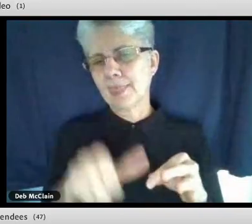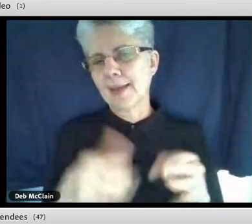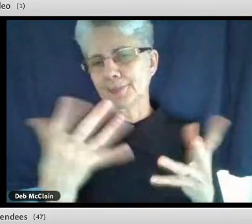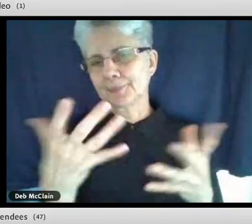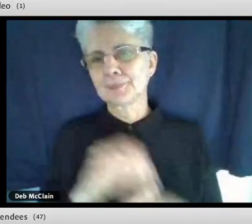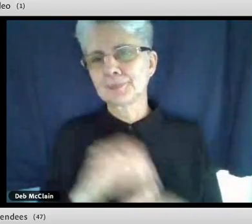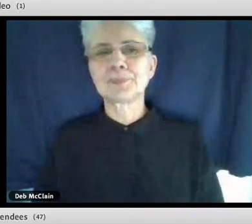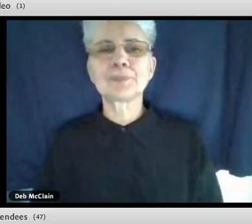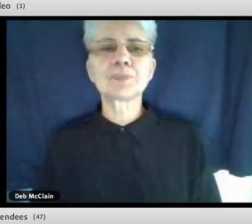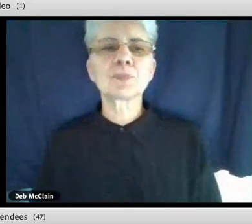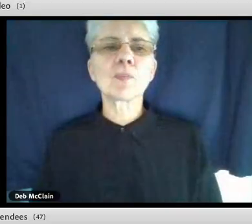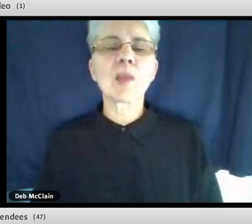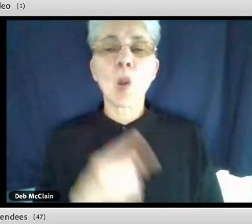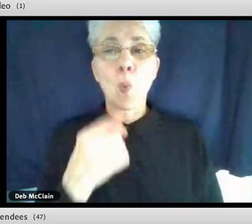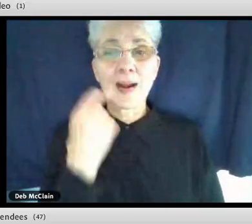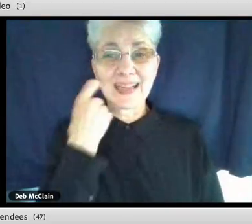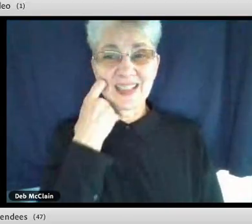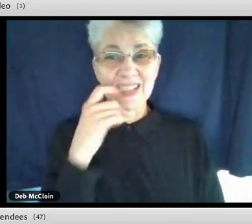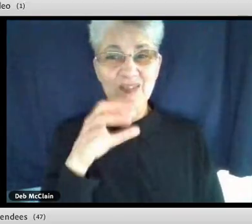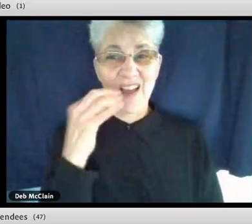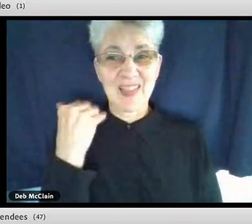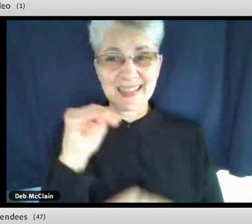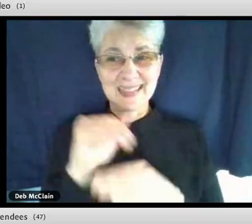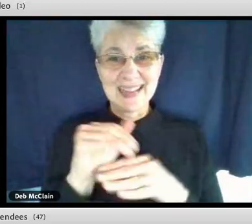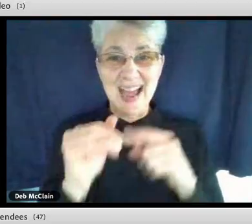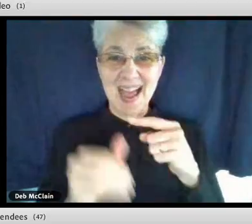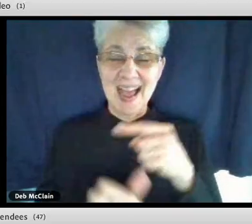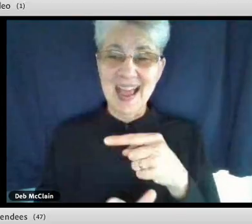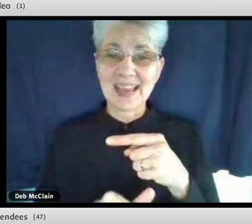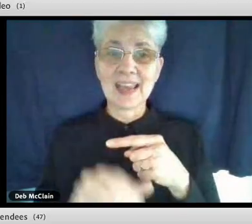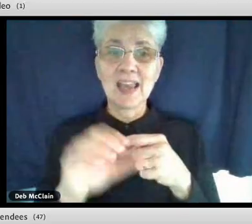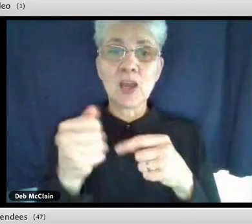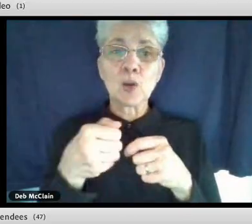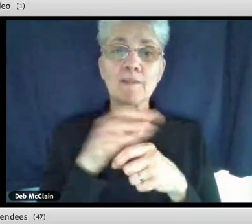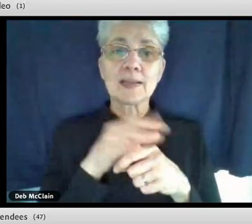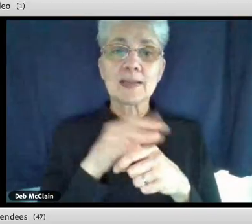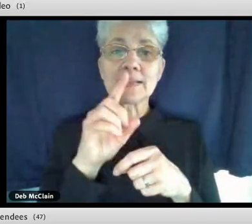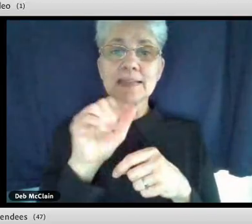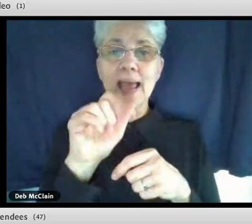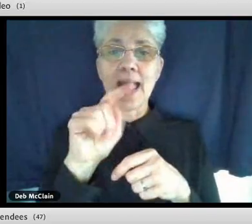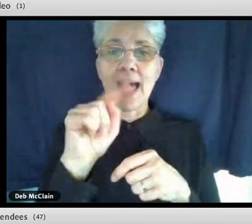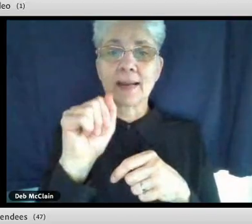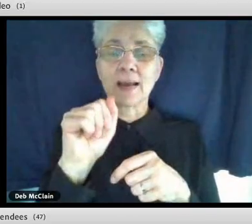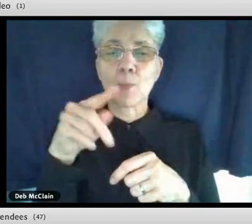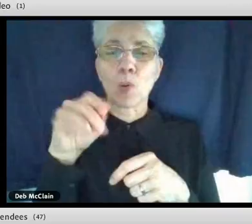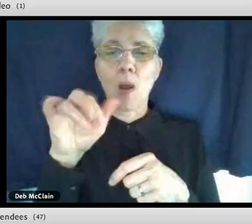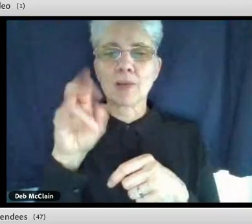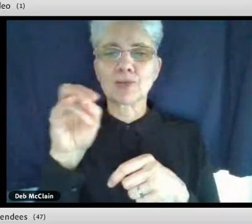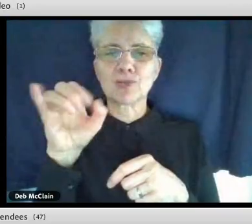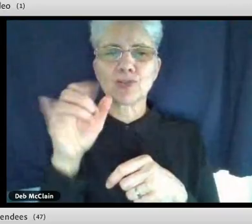This is the one I just found last night. This is the COVID-19 Data Project, and this is by BroadStreet, and they're a company that,